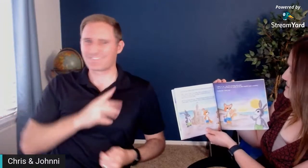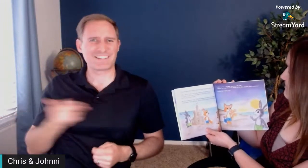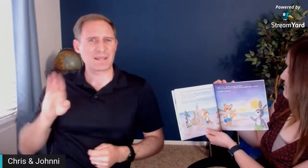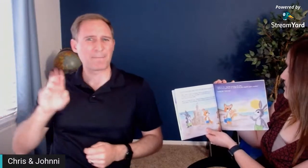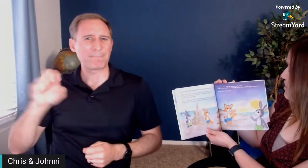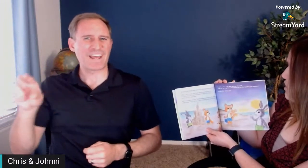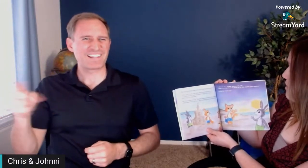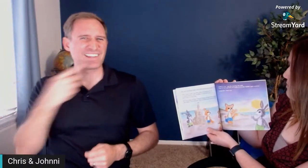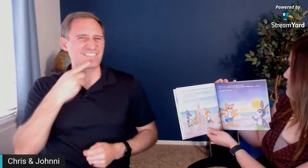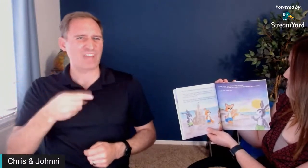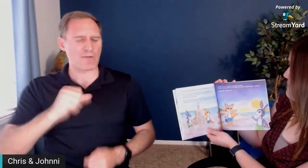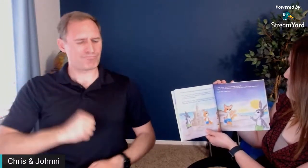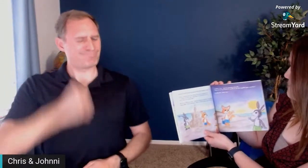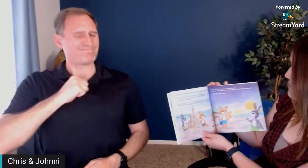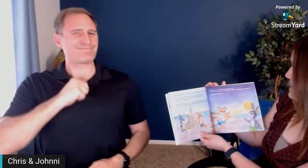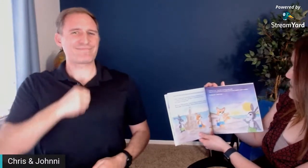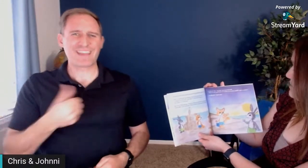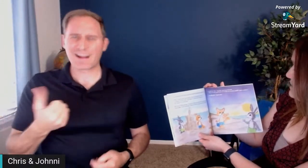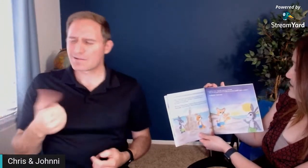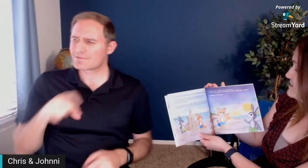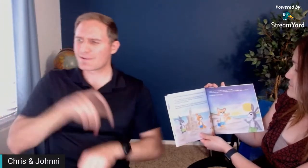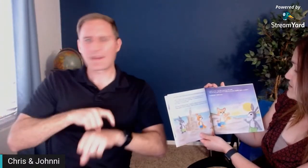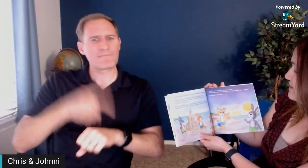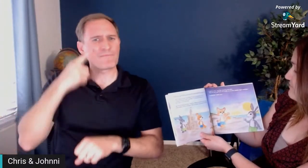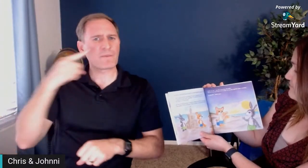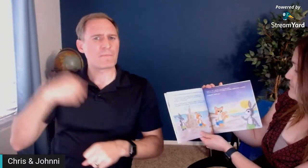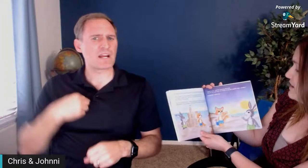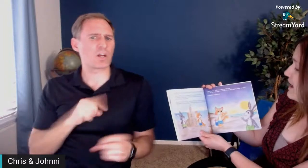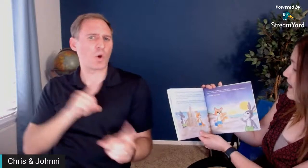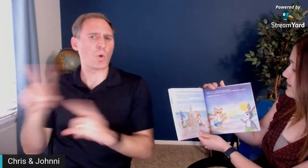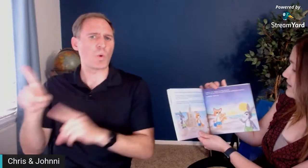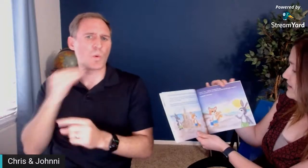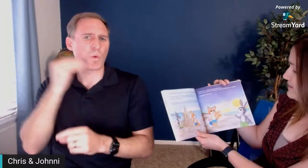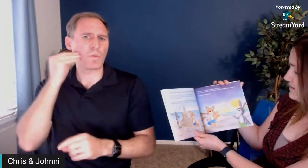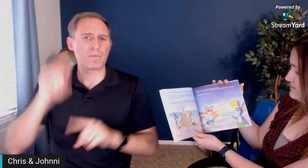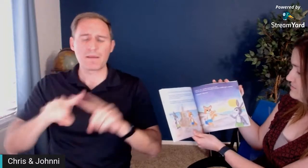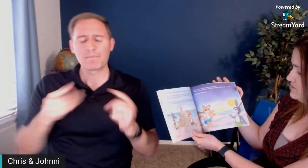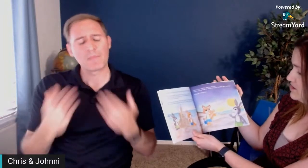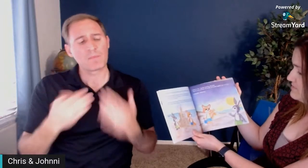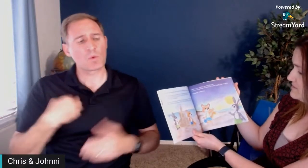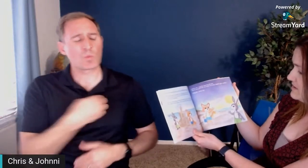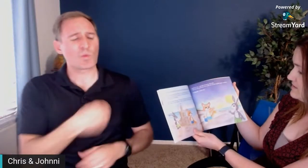time for me to go home but maybe we can play together again sometime i'd like that james says